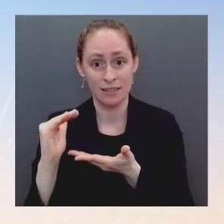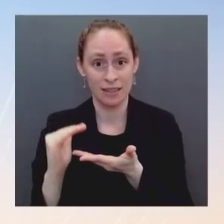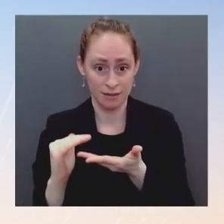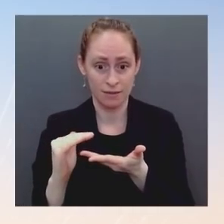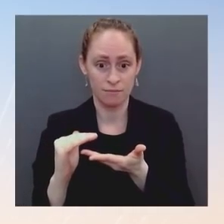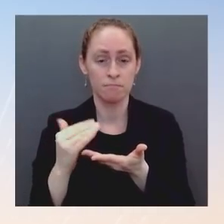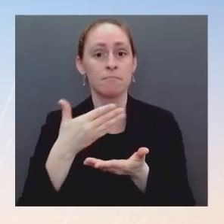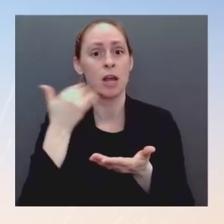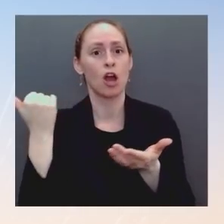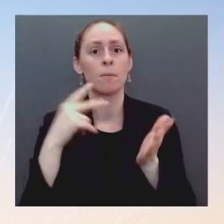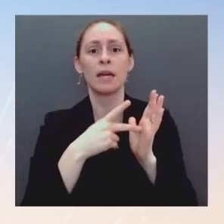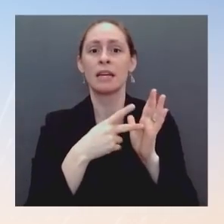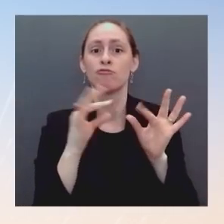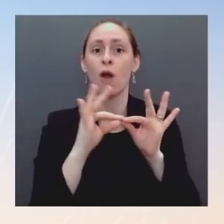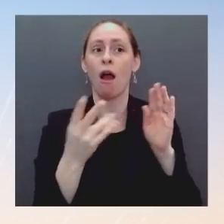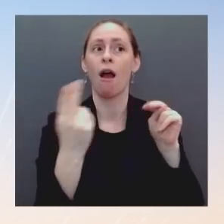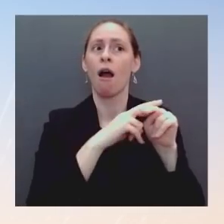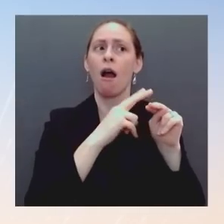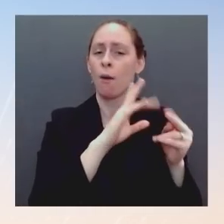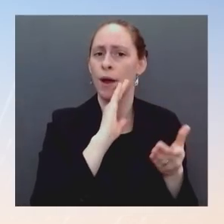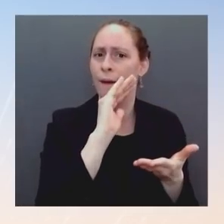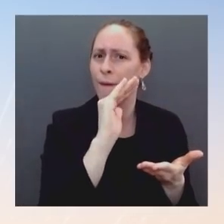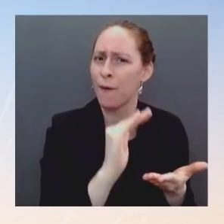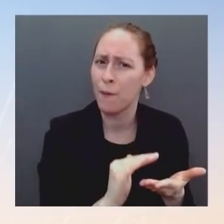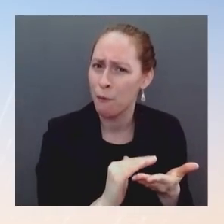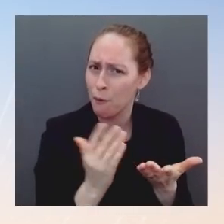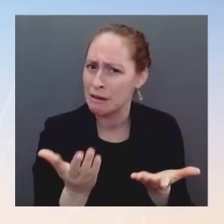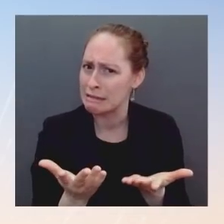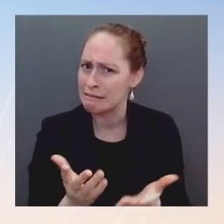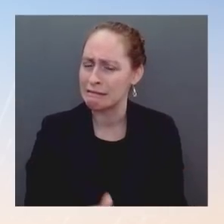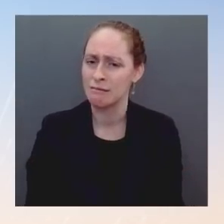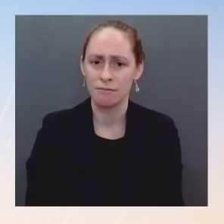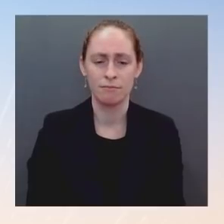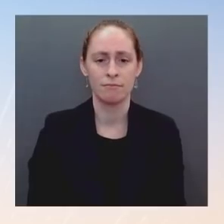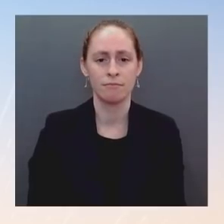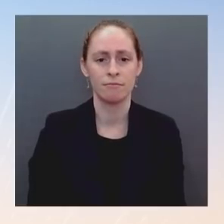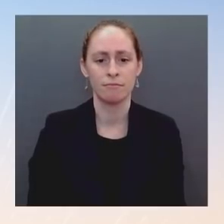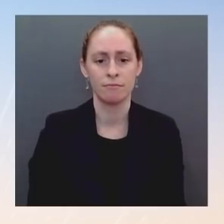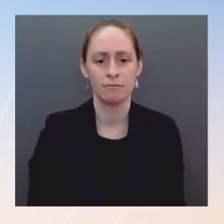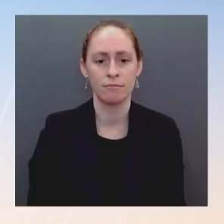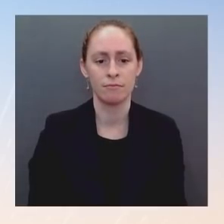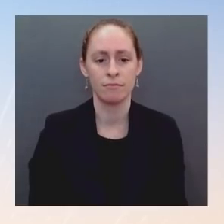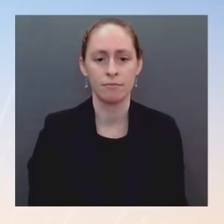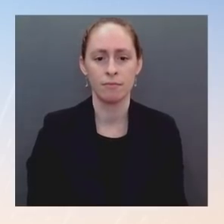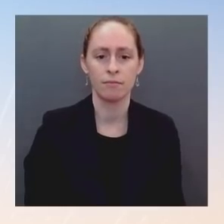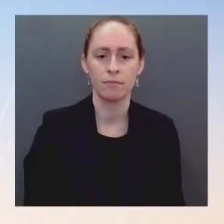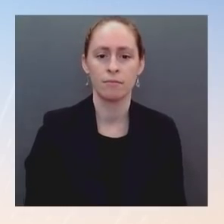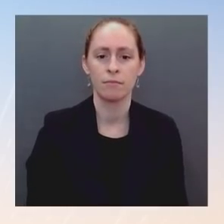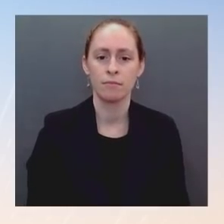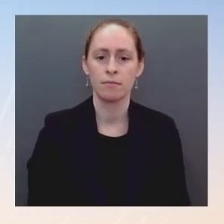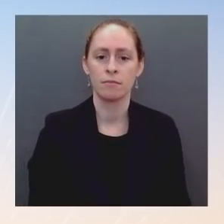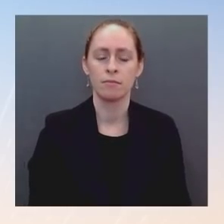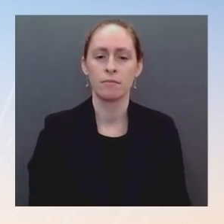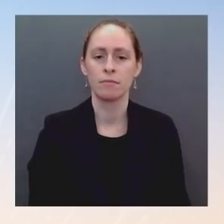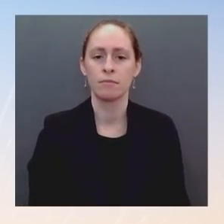what the President conveyed. I don't -- I didn't see the totality of it, so I don't know what the full context of it.